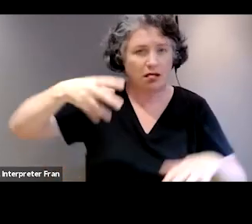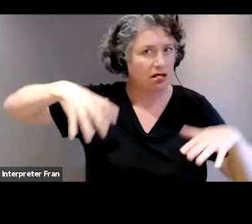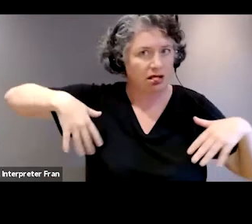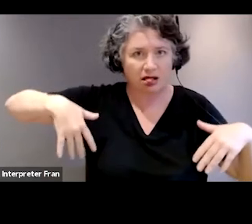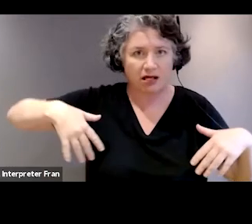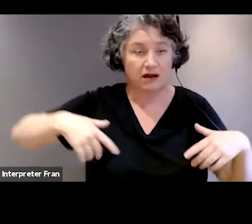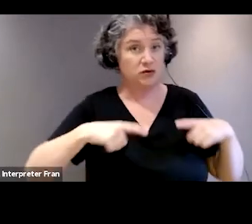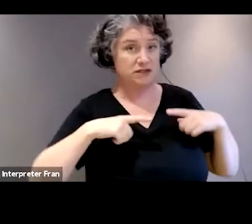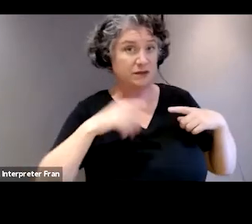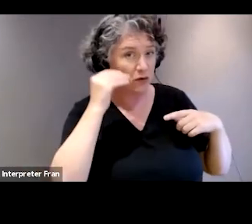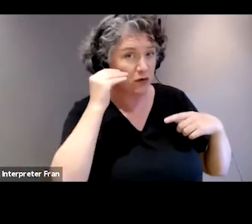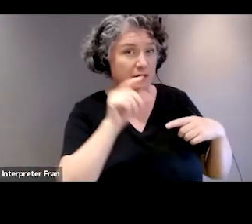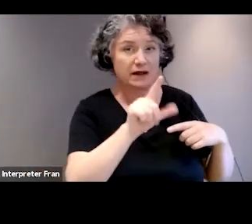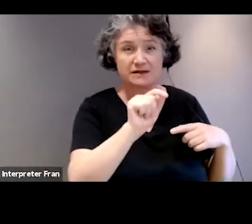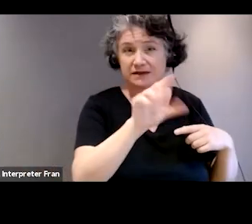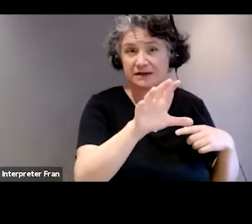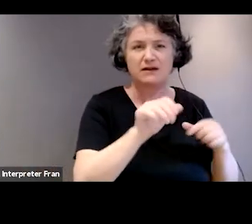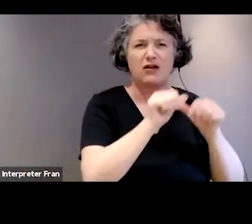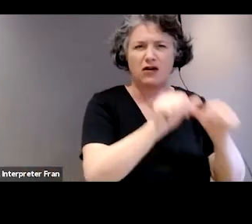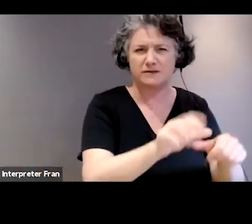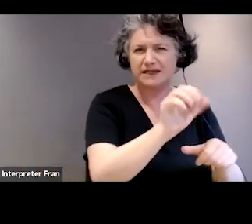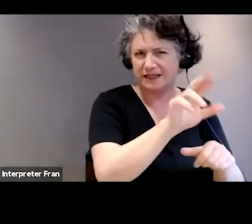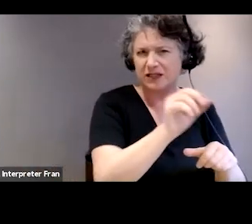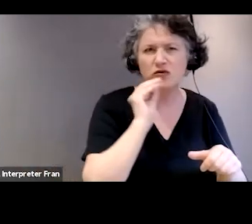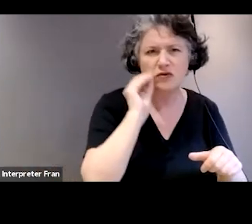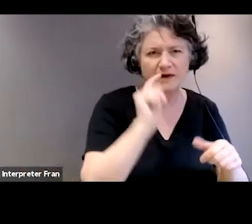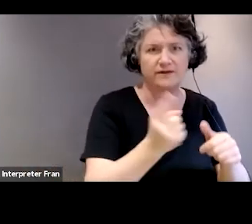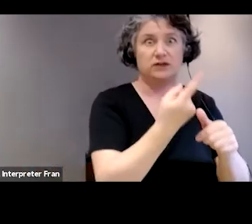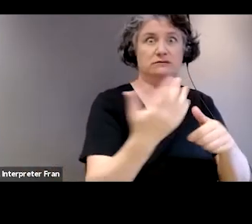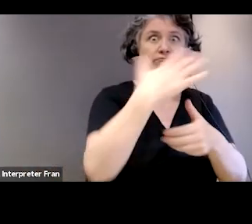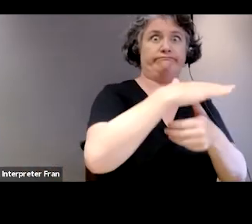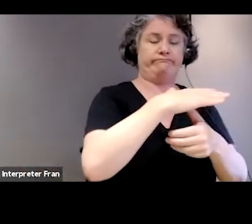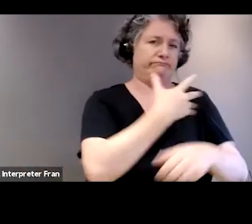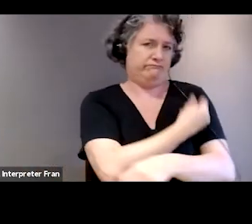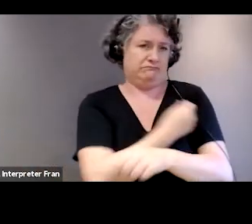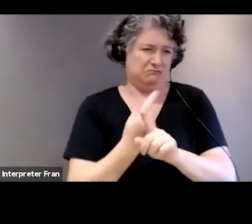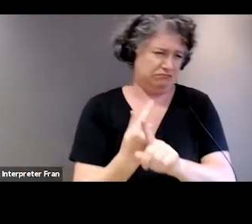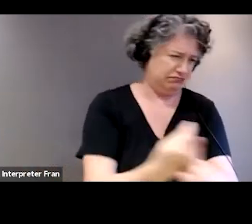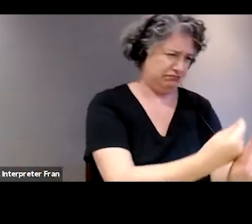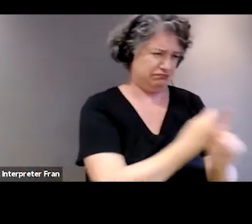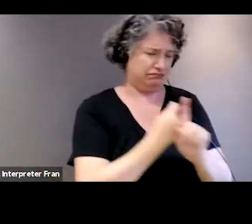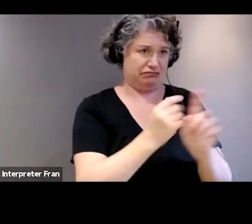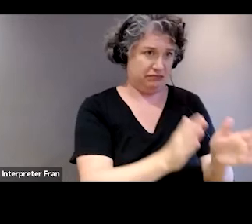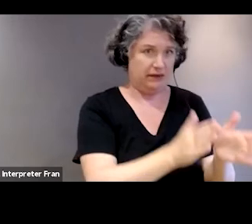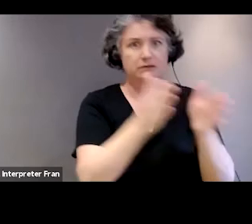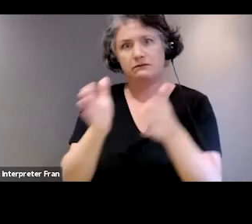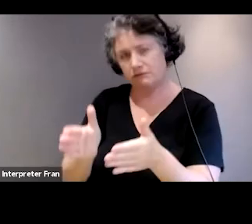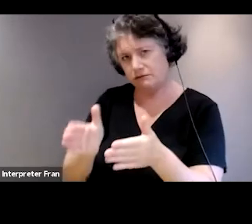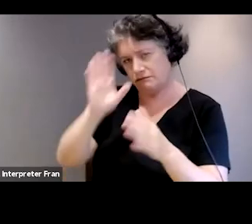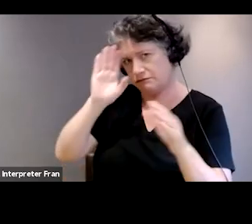are some of the recommendations that the accessibility task force has made about accessible vaccinations in the city of Toronto. We also made two